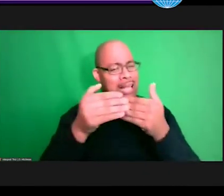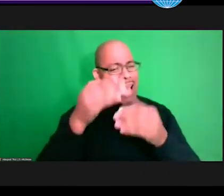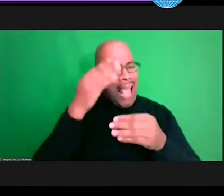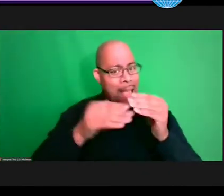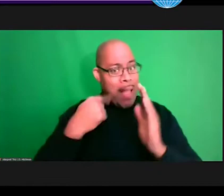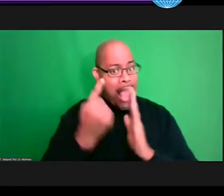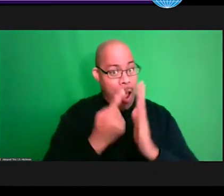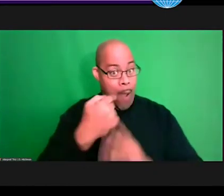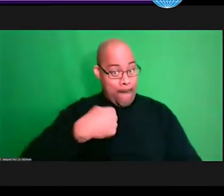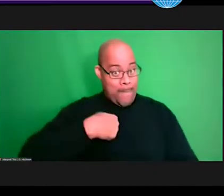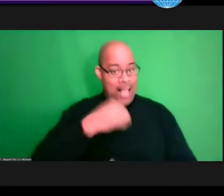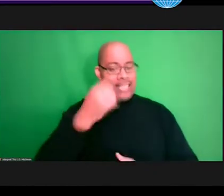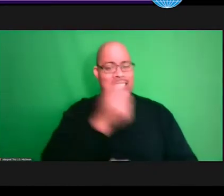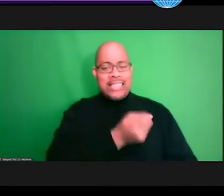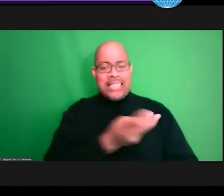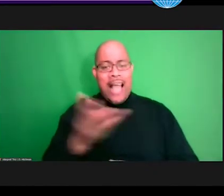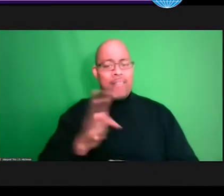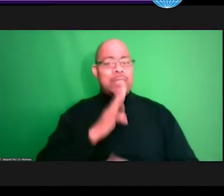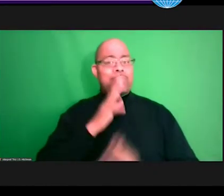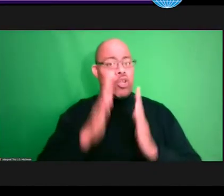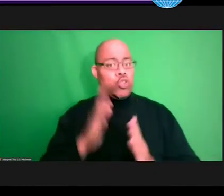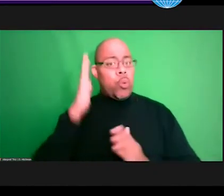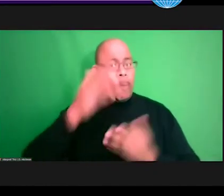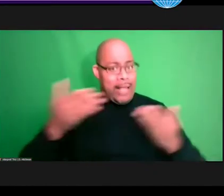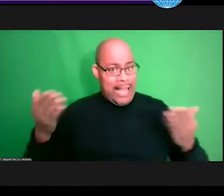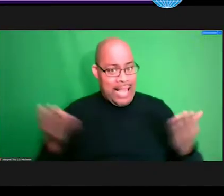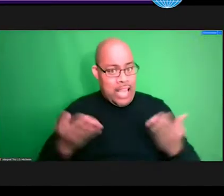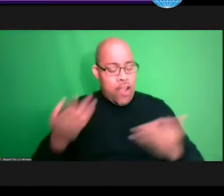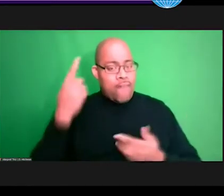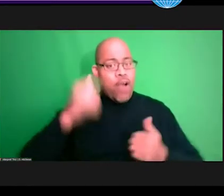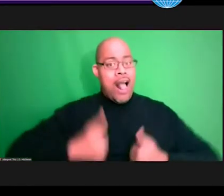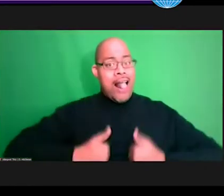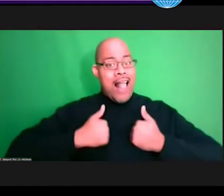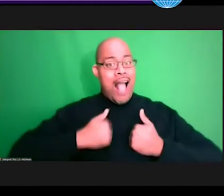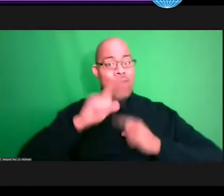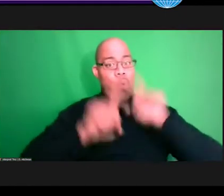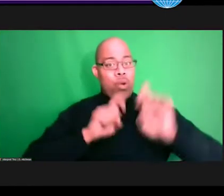and several of the speakers will be live for a Q&A segment. So